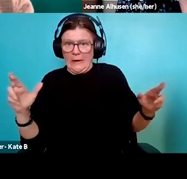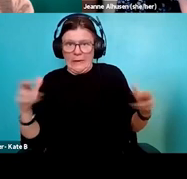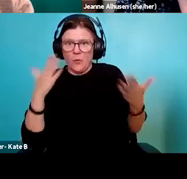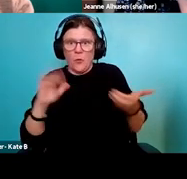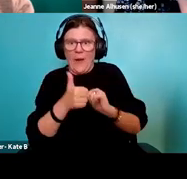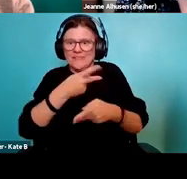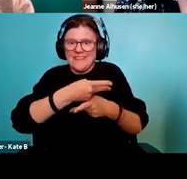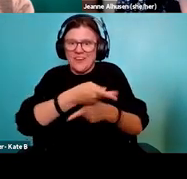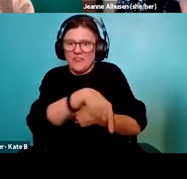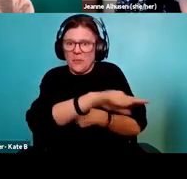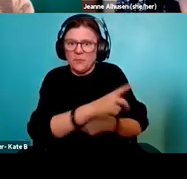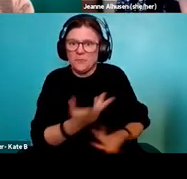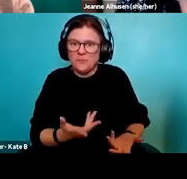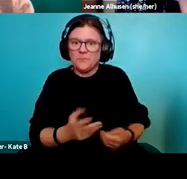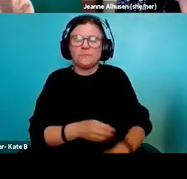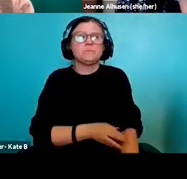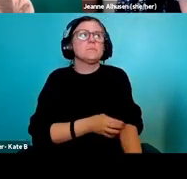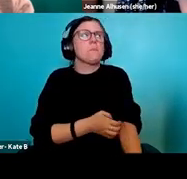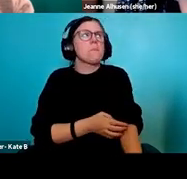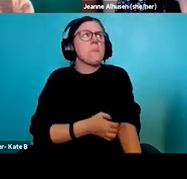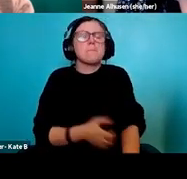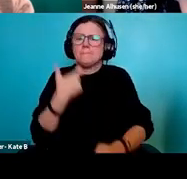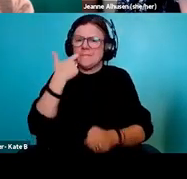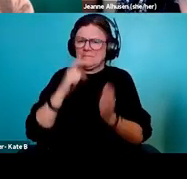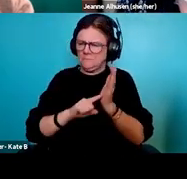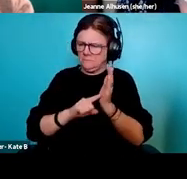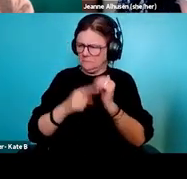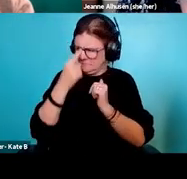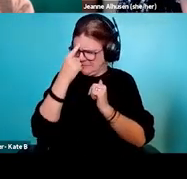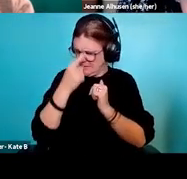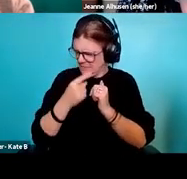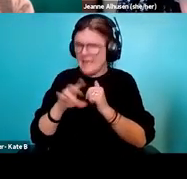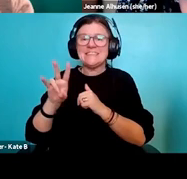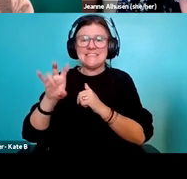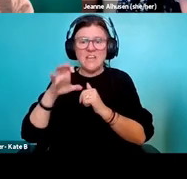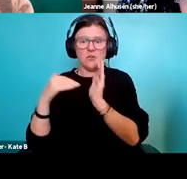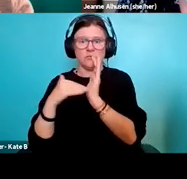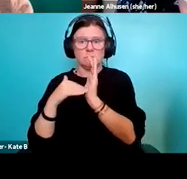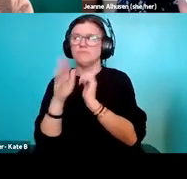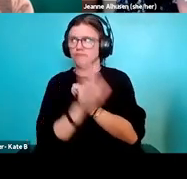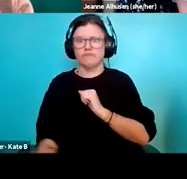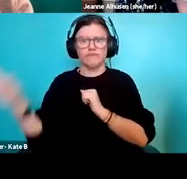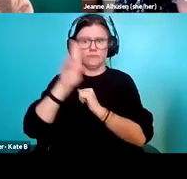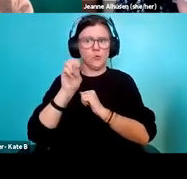population. There was a relatively recent study of over 700 physicians across the US.